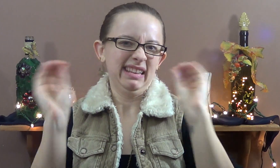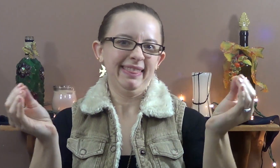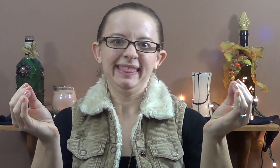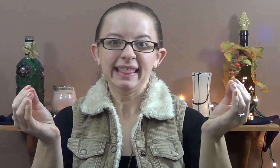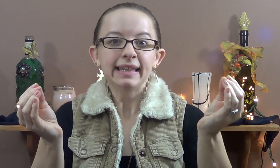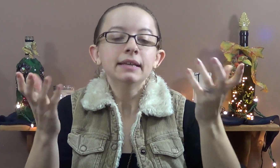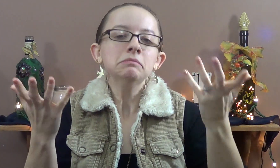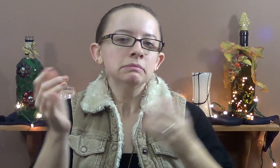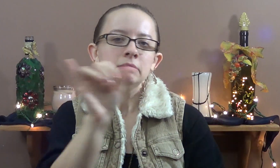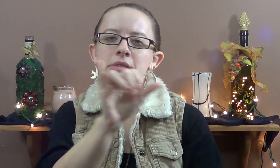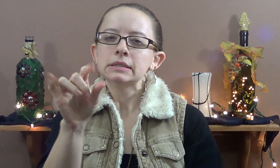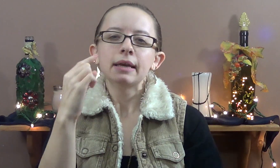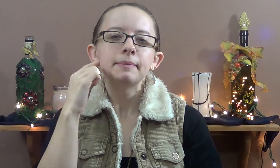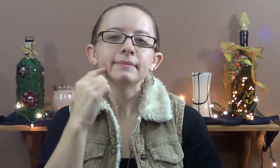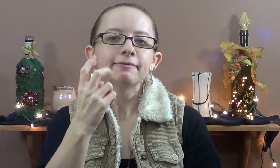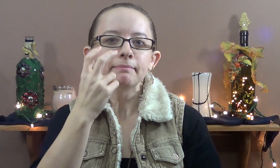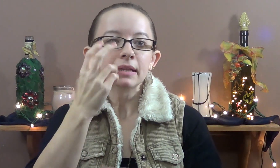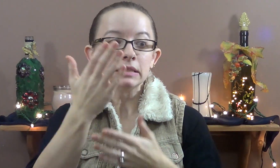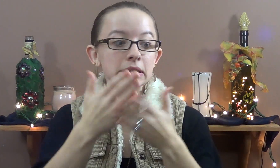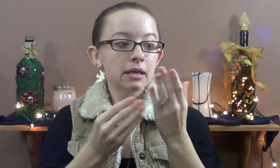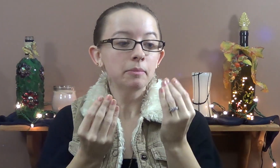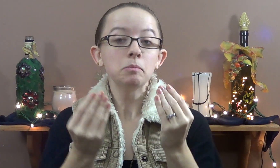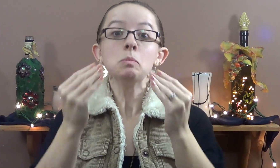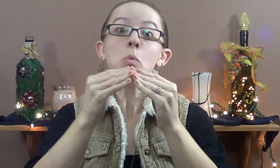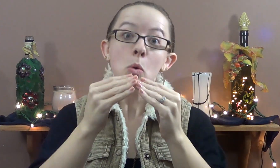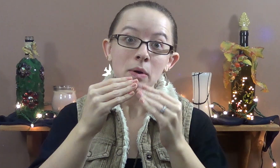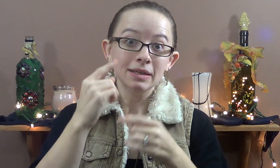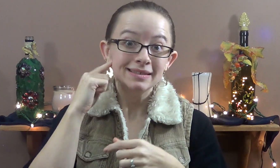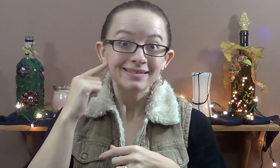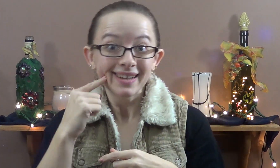Some people are fully deaf and they can't hear anything, and the same goes with Deaf Blind.